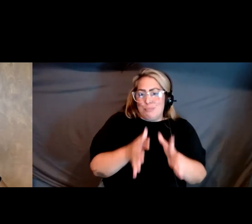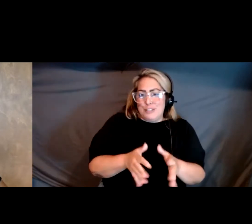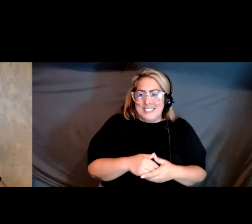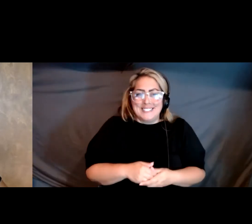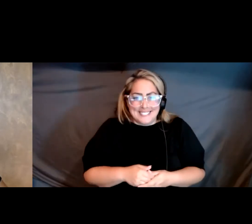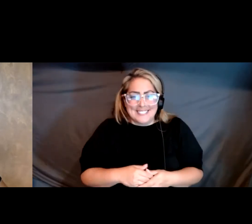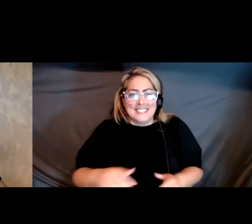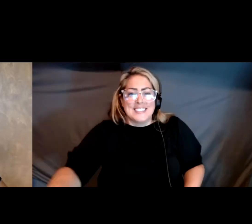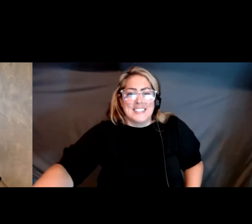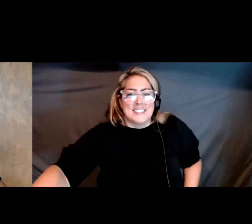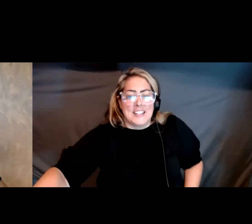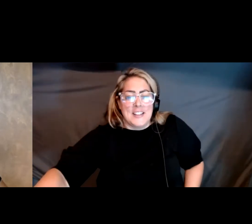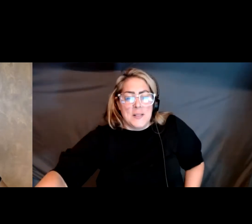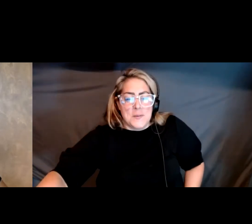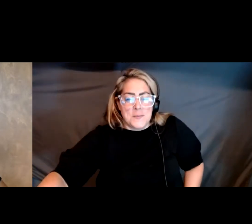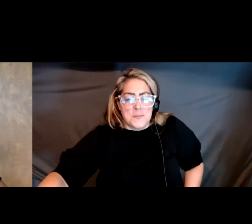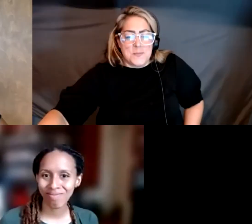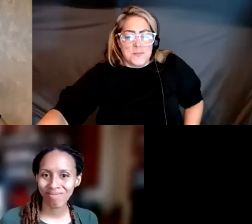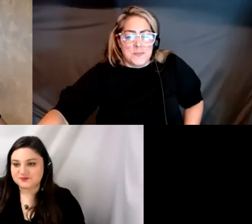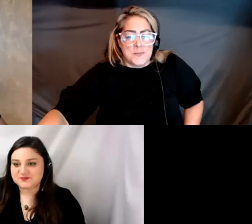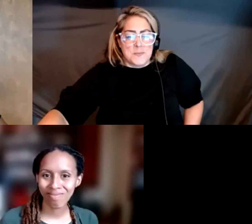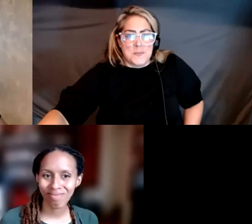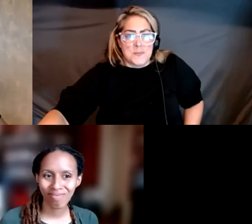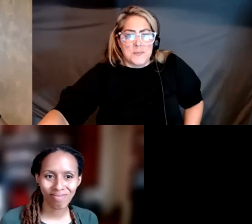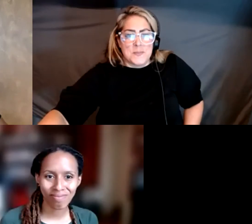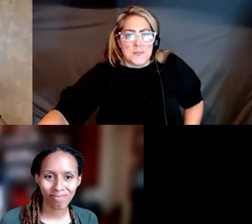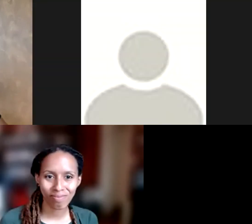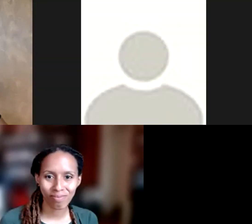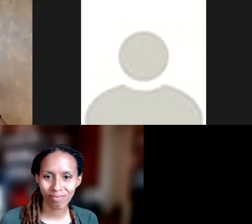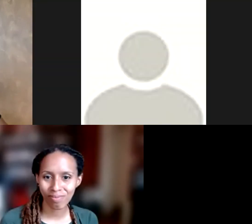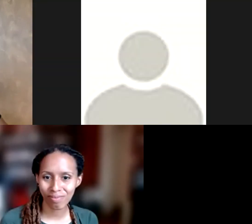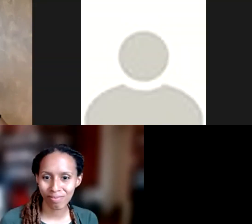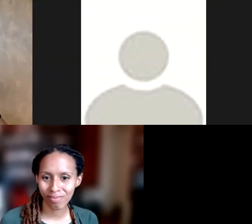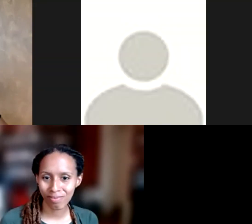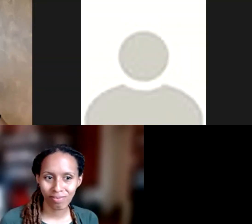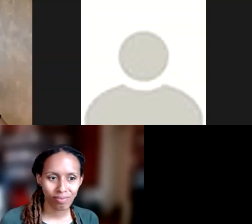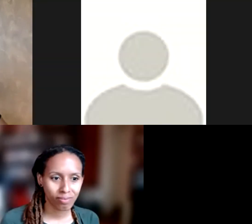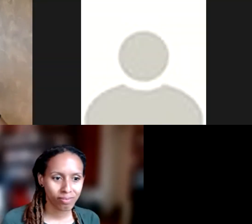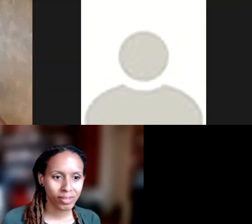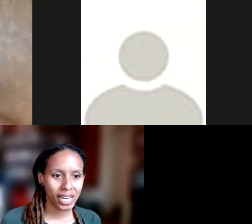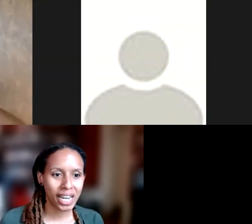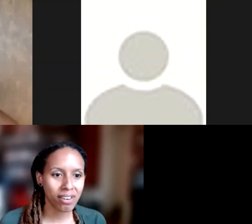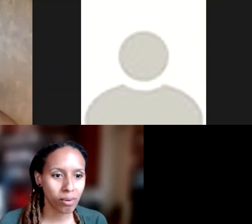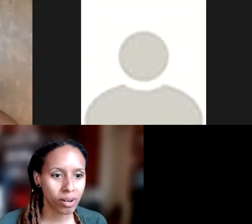to moderate this section with the Commissioner. Welcome and thank you. [Candace Thompson-Zachery] Hi everyone.